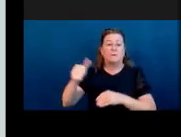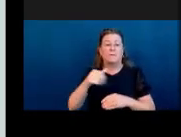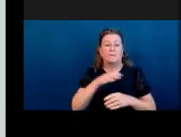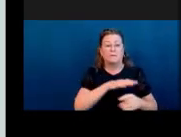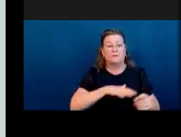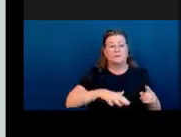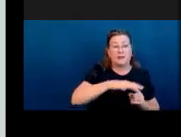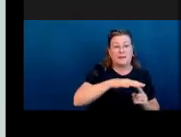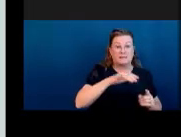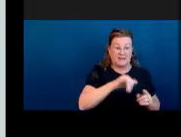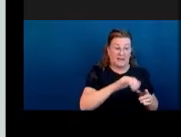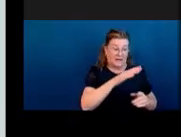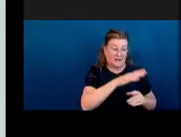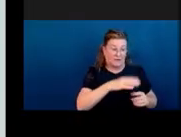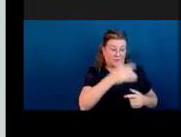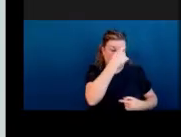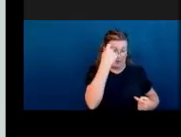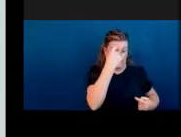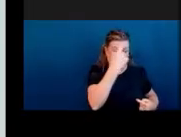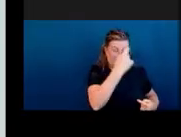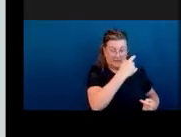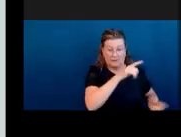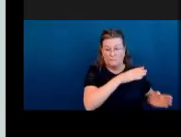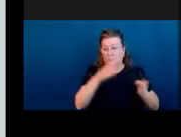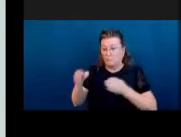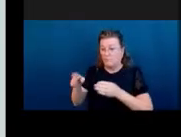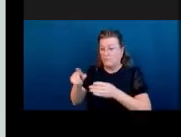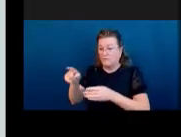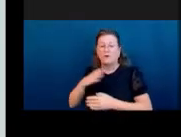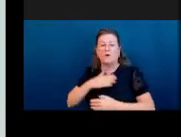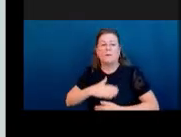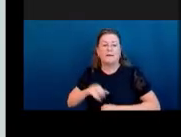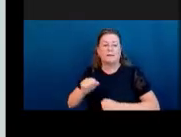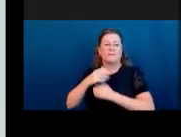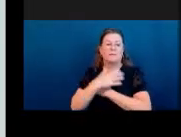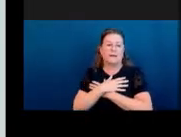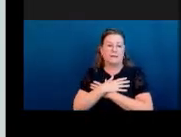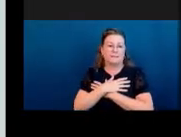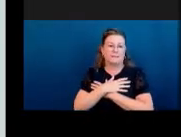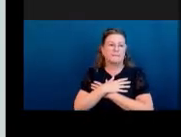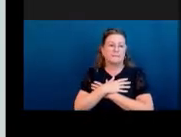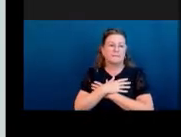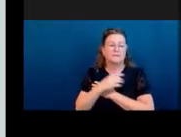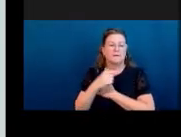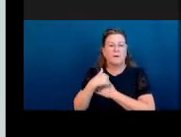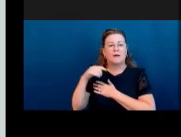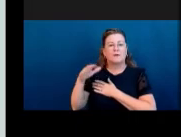you, your body can start to relax, because our body remembers. So I do a lot of picnics. I do a lot of eating on